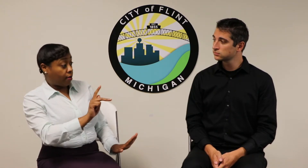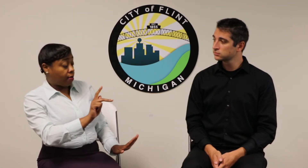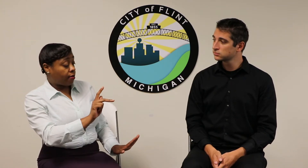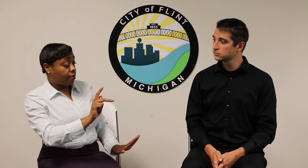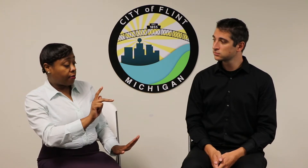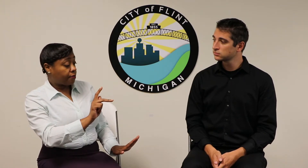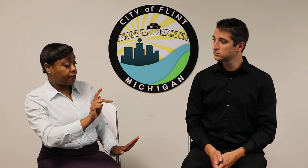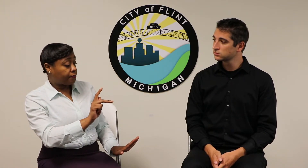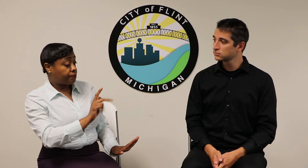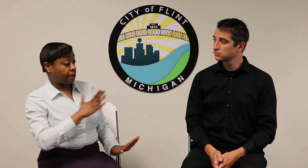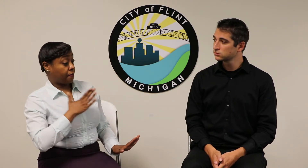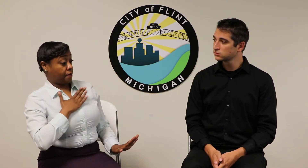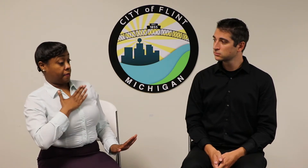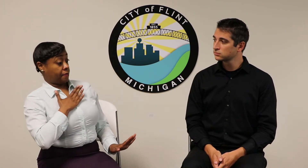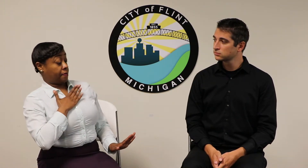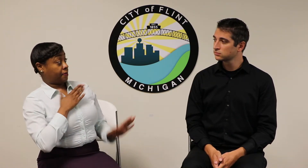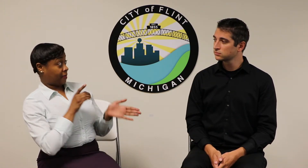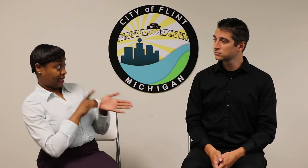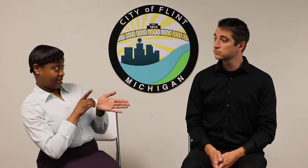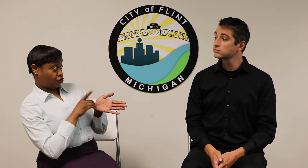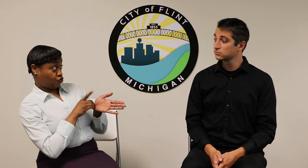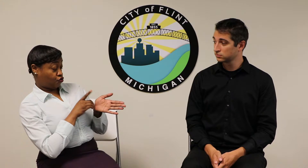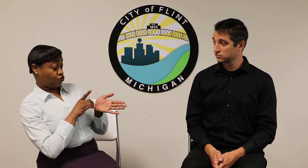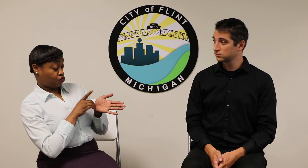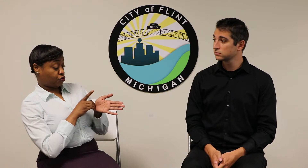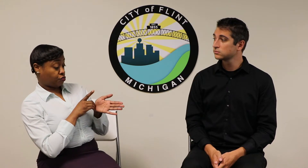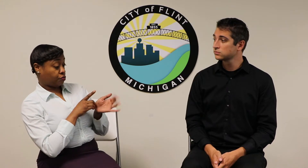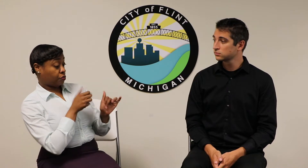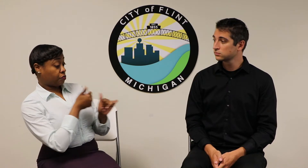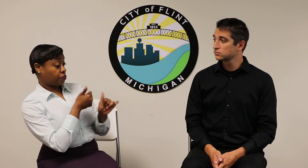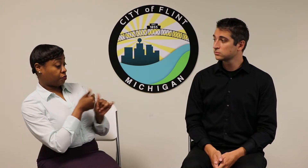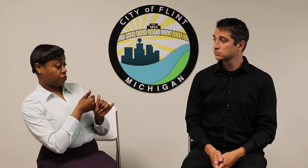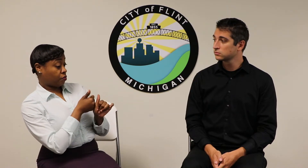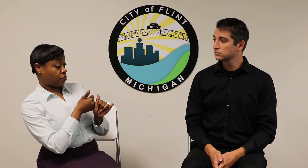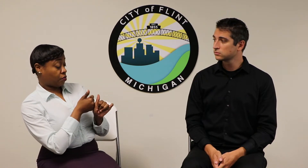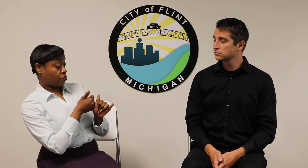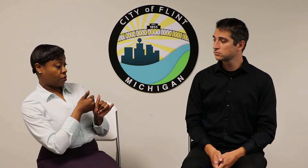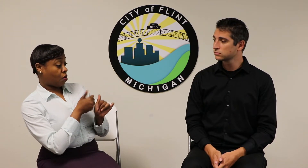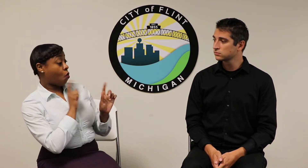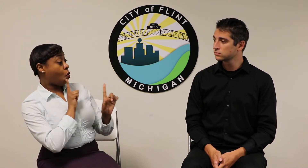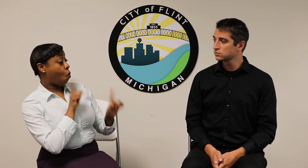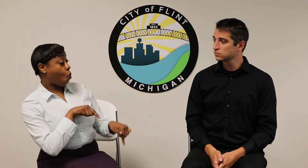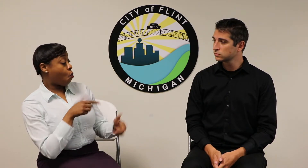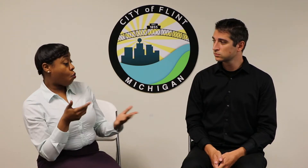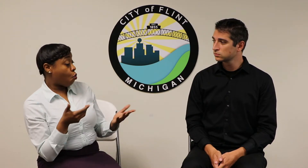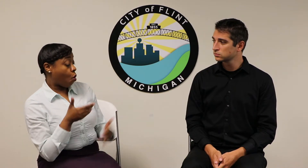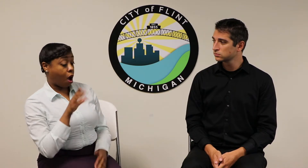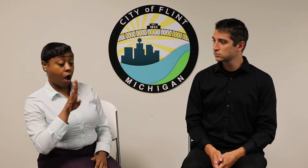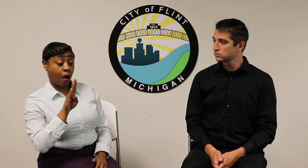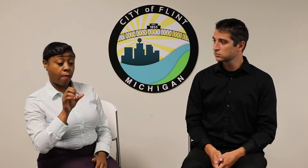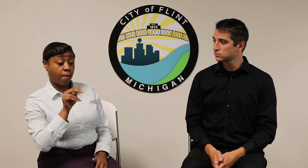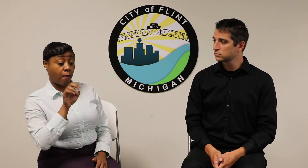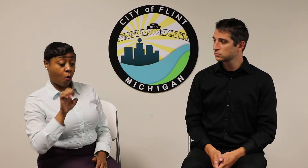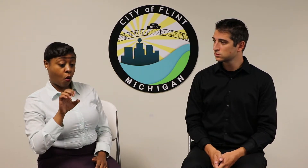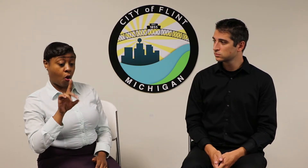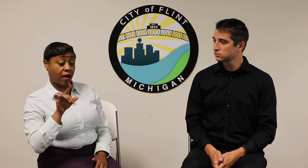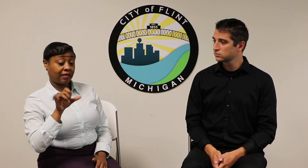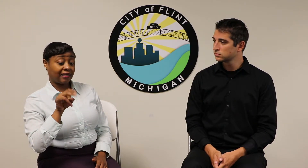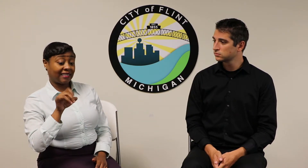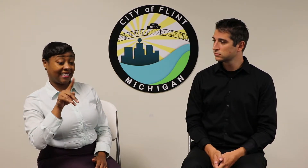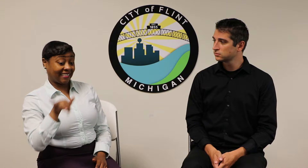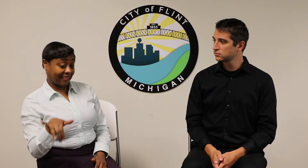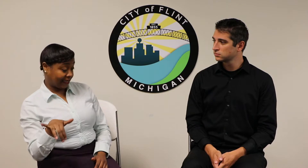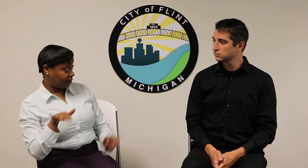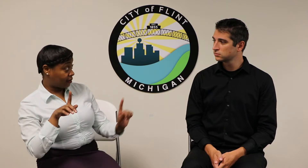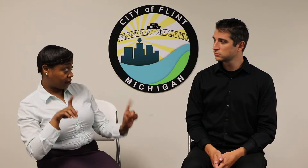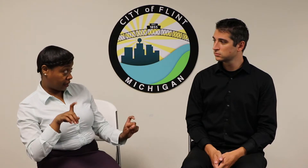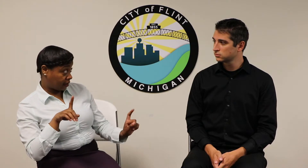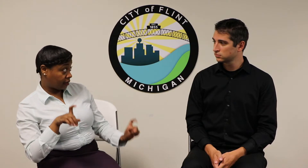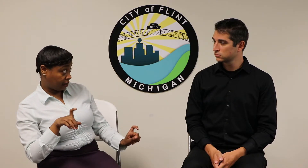Ok. My doctor ordered a bone density test to check lead in my bones....